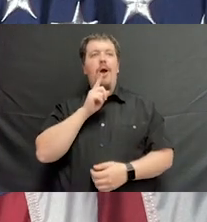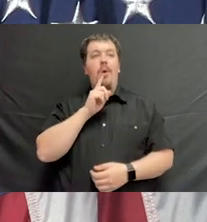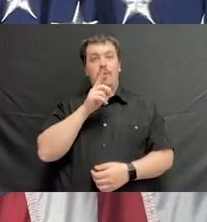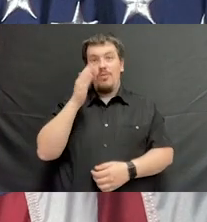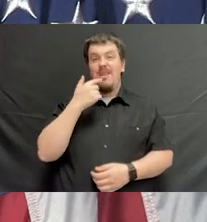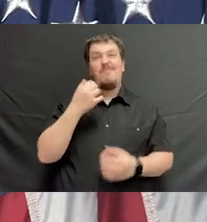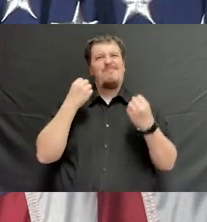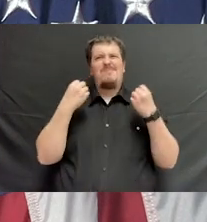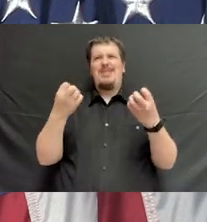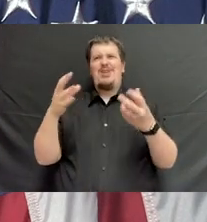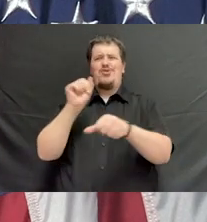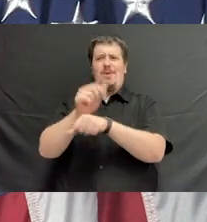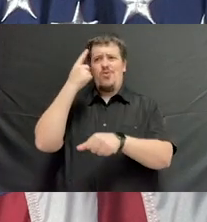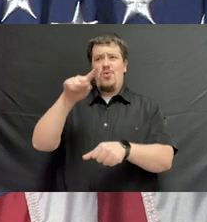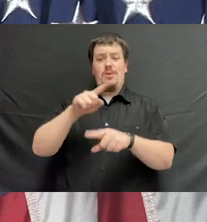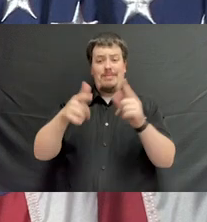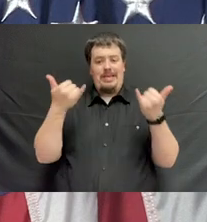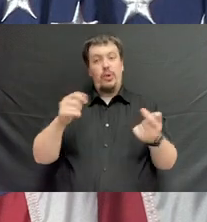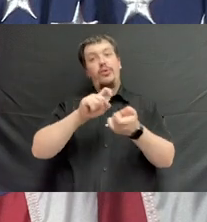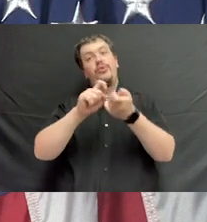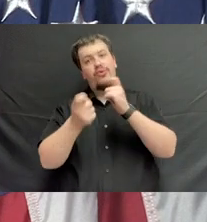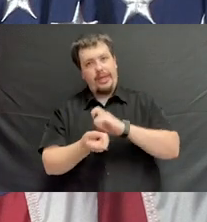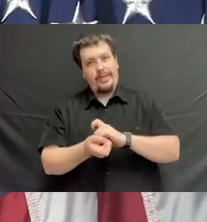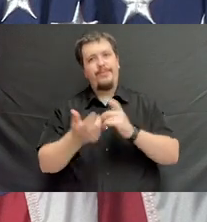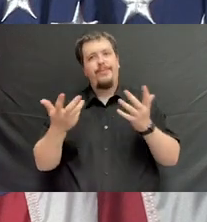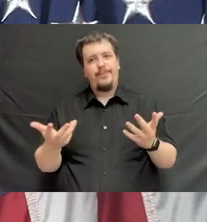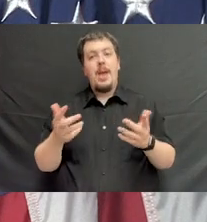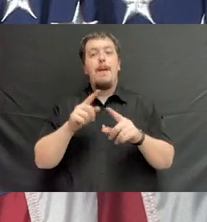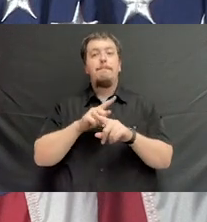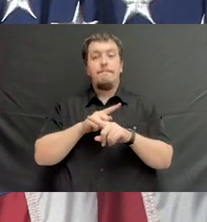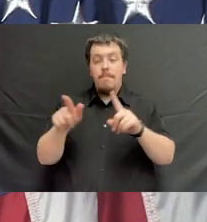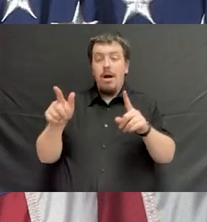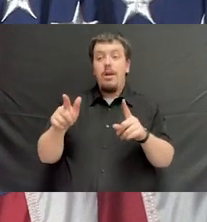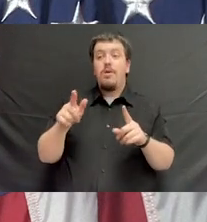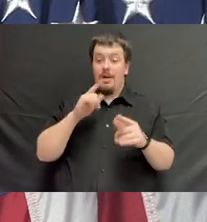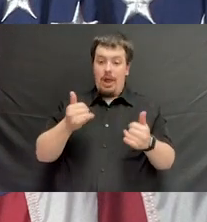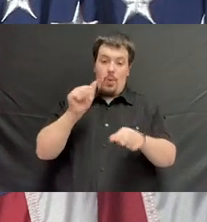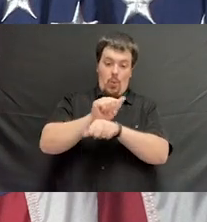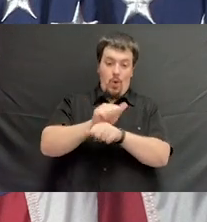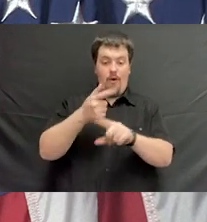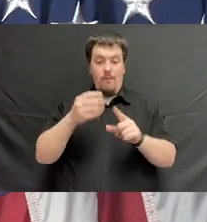that there were ample jobs for you. This obviously has changed. And obviously, we work from home